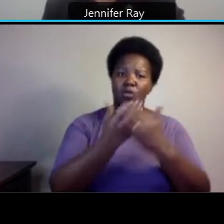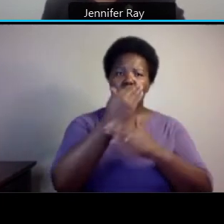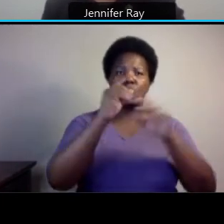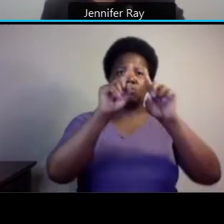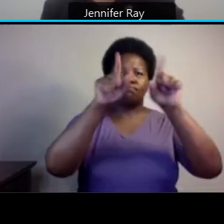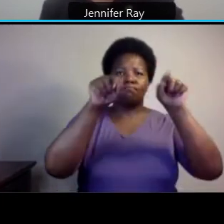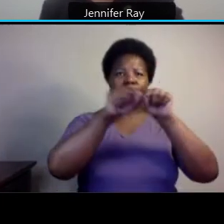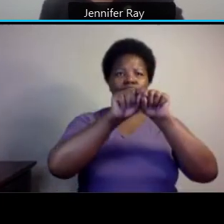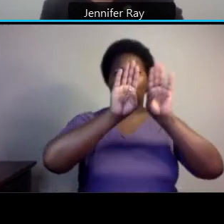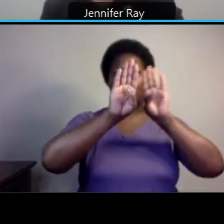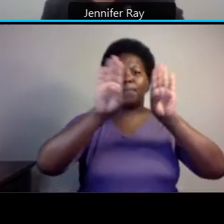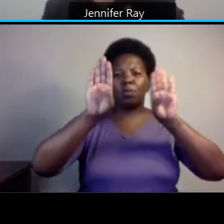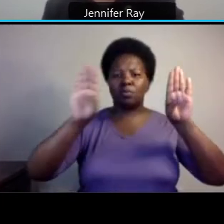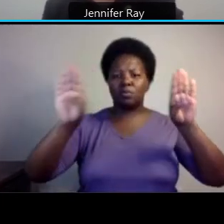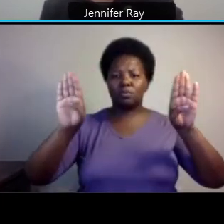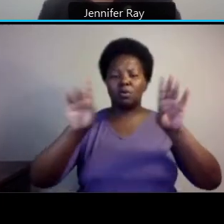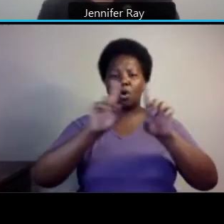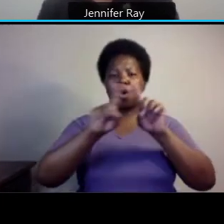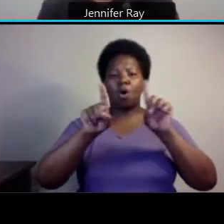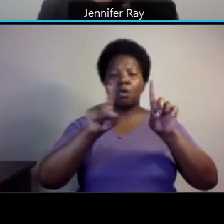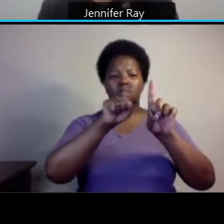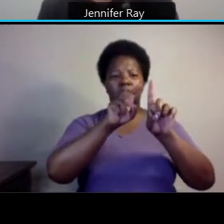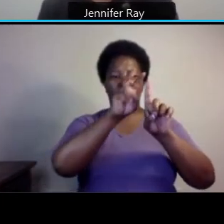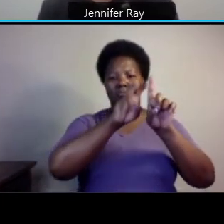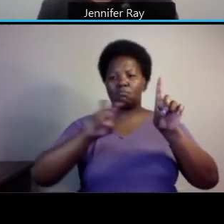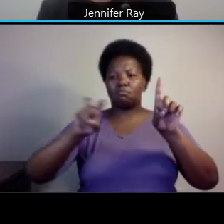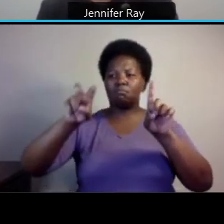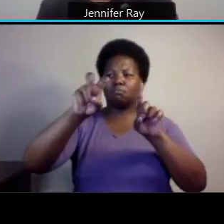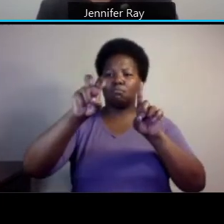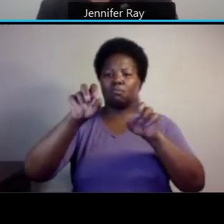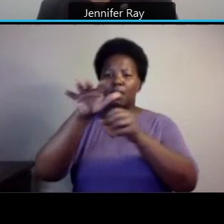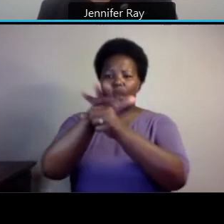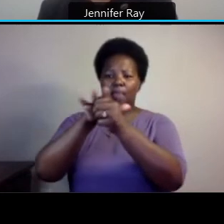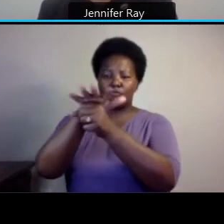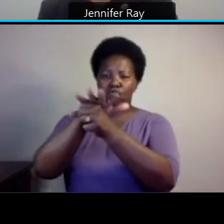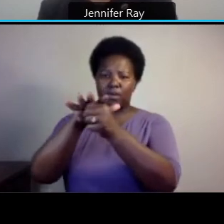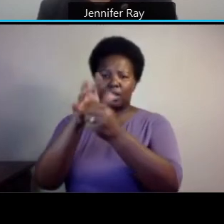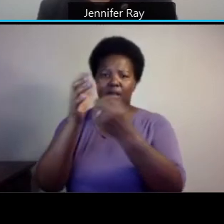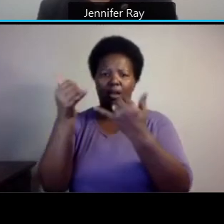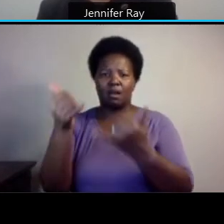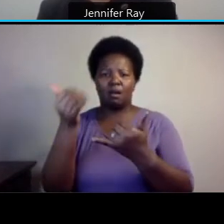area coming down the hill from the bridge is anything being done design wise to encourage